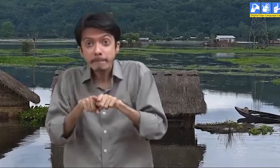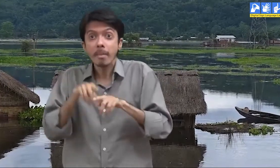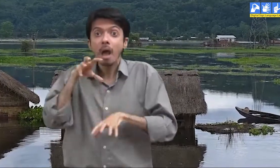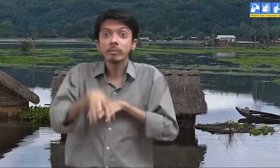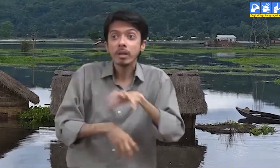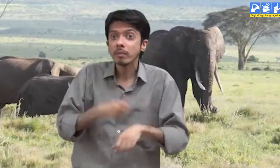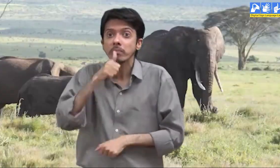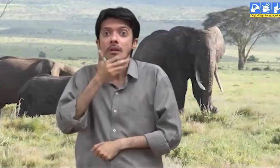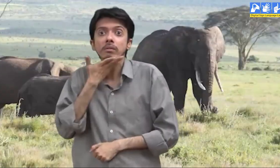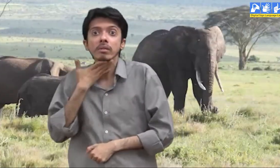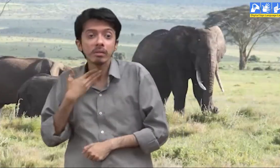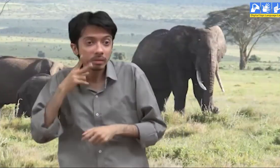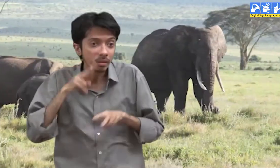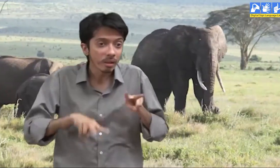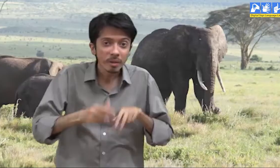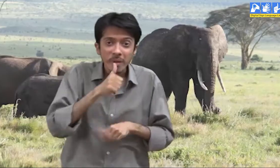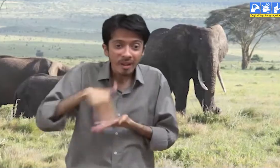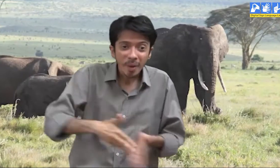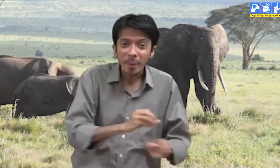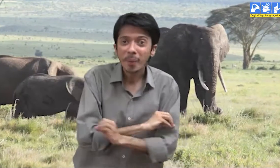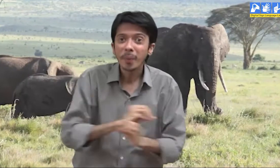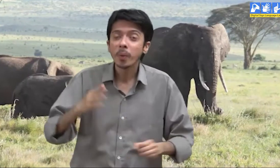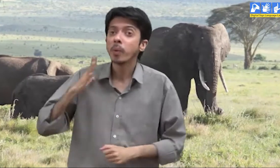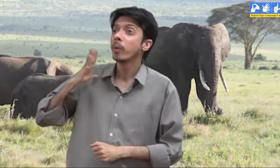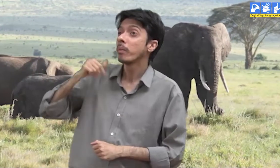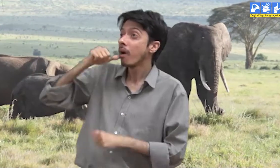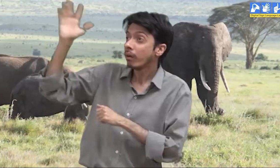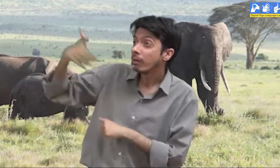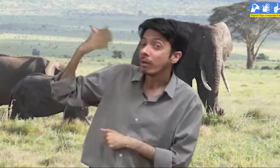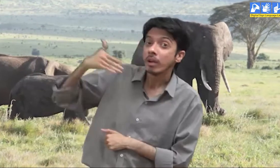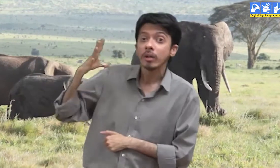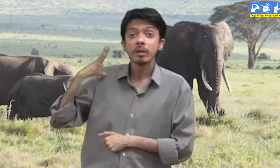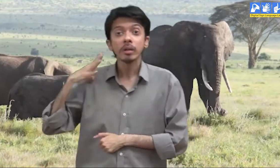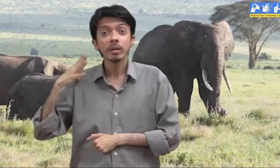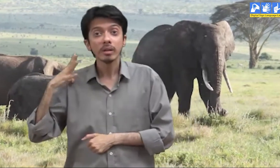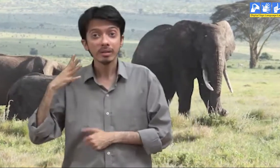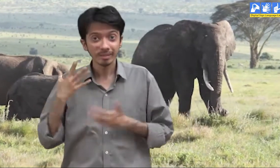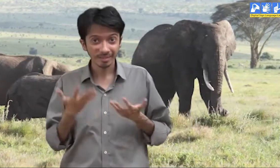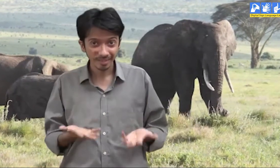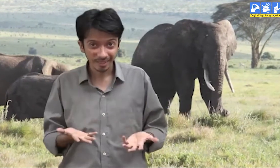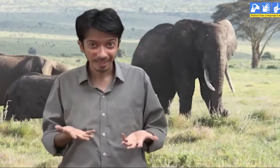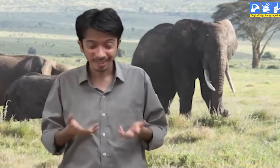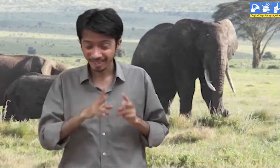for them. Animals also need water to survive but they will also not get sufficient water.